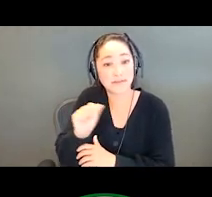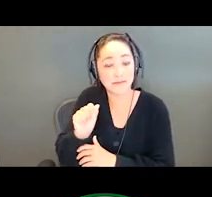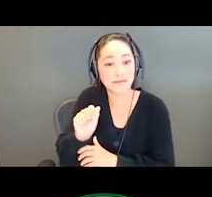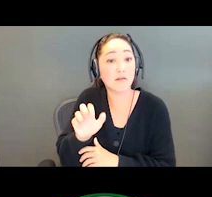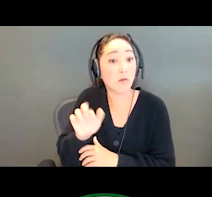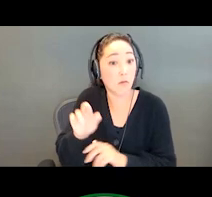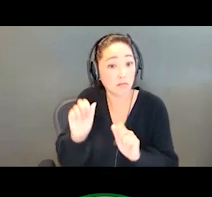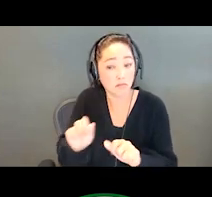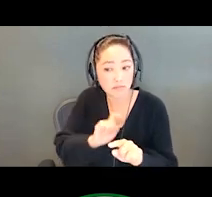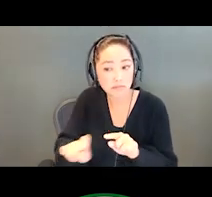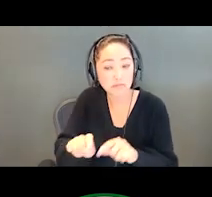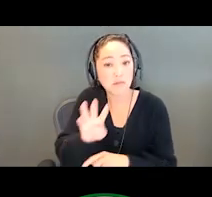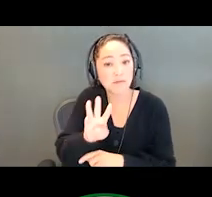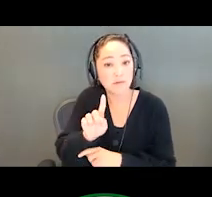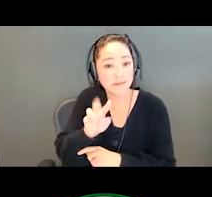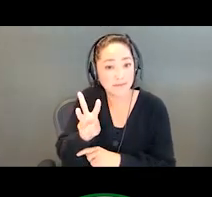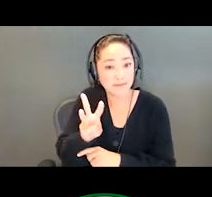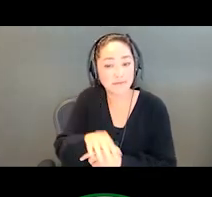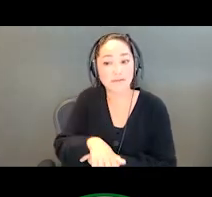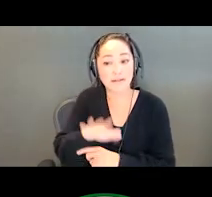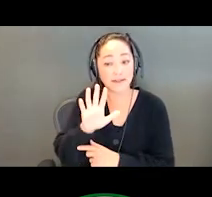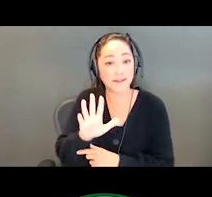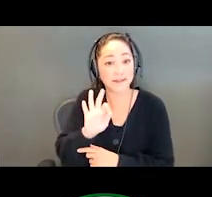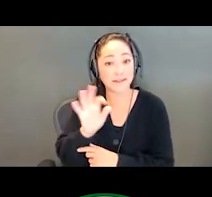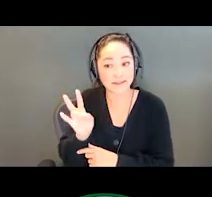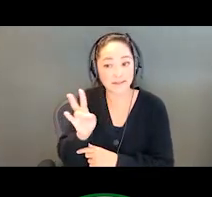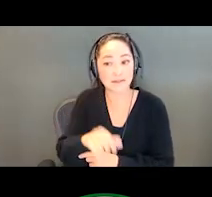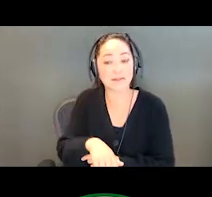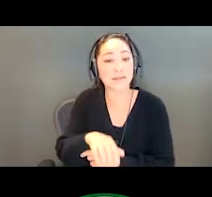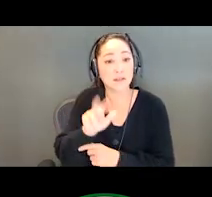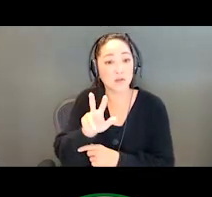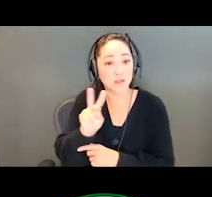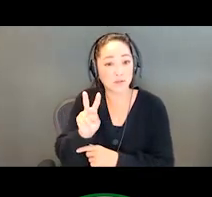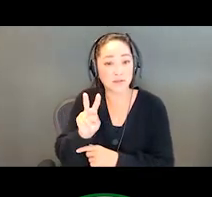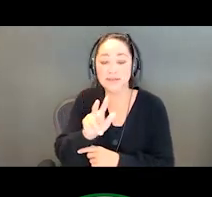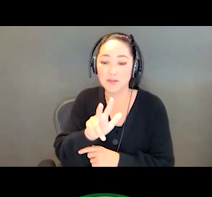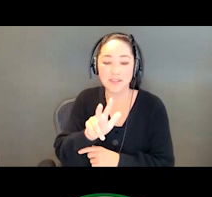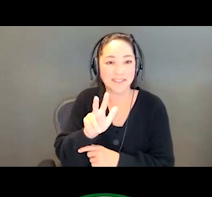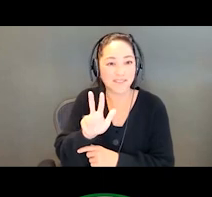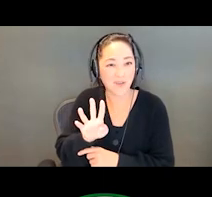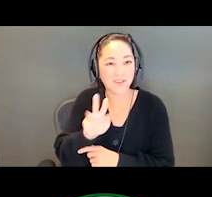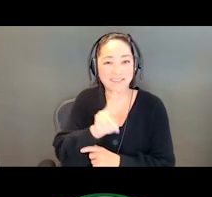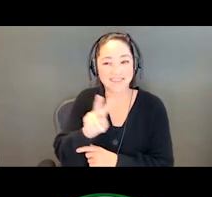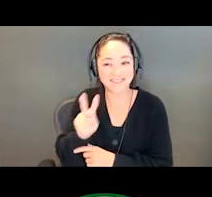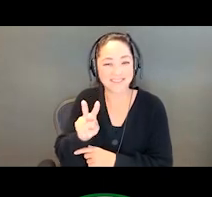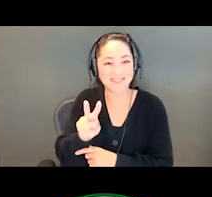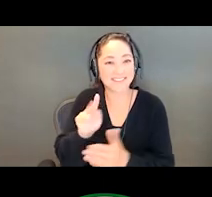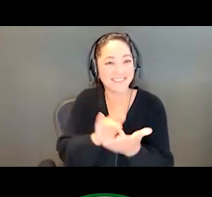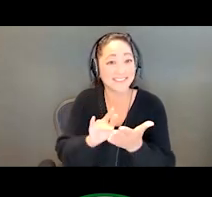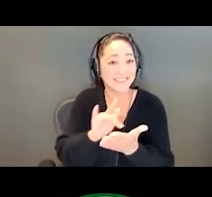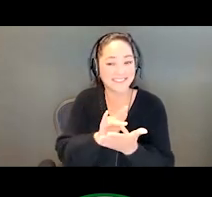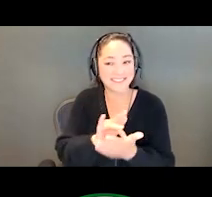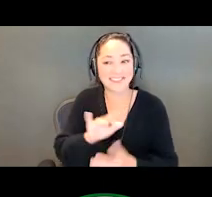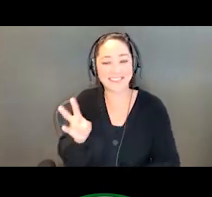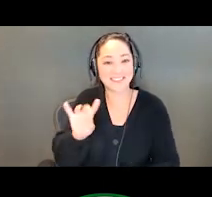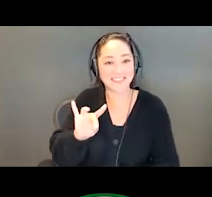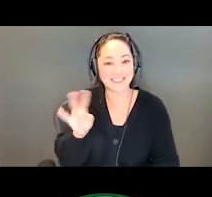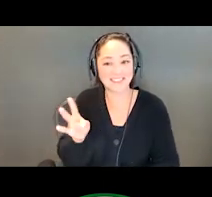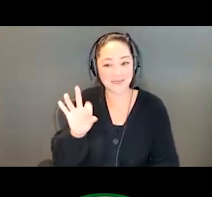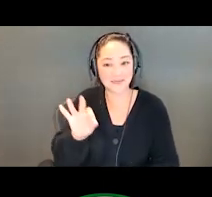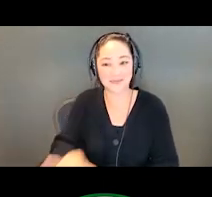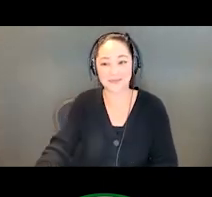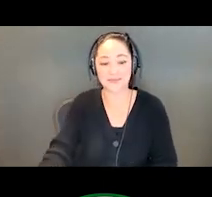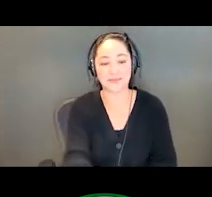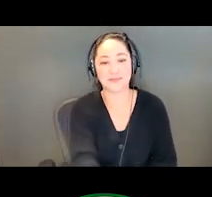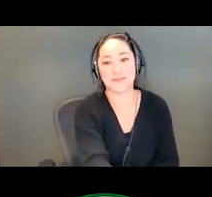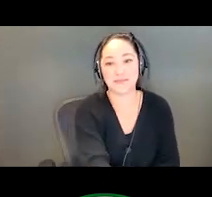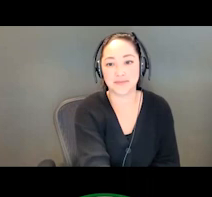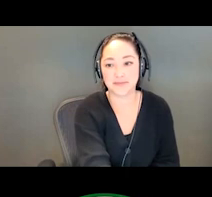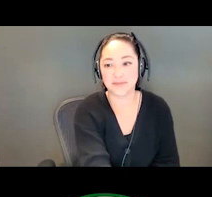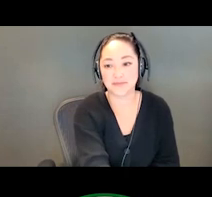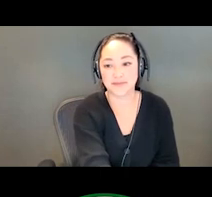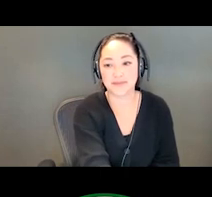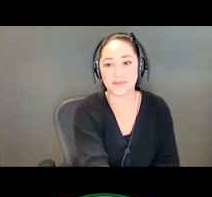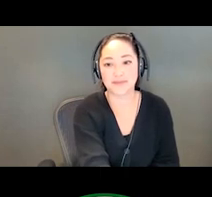Or call, (416) 597-3422. Extension 7879.